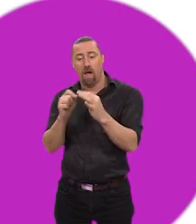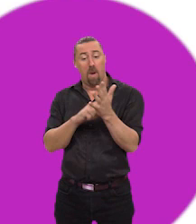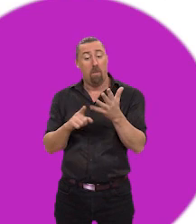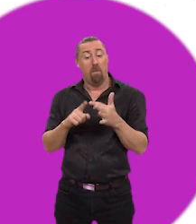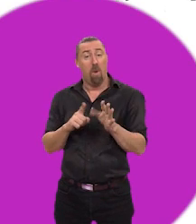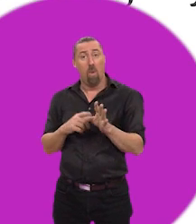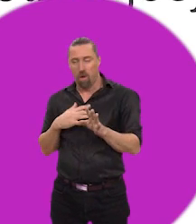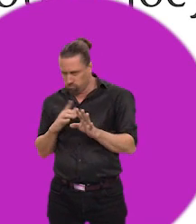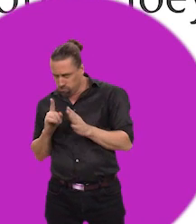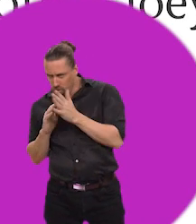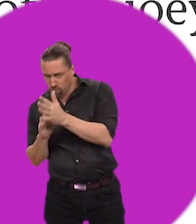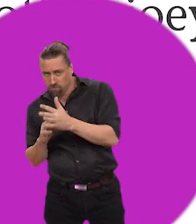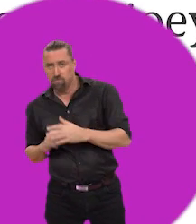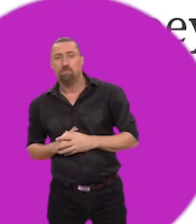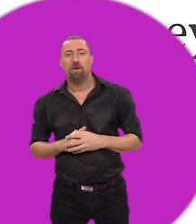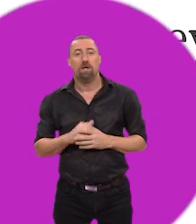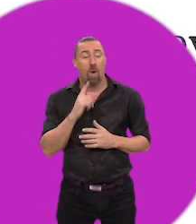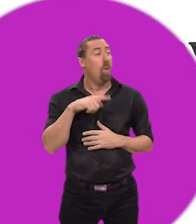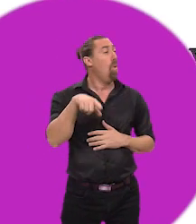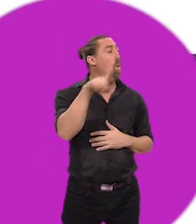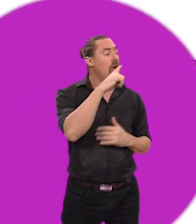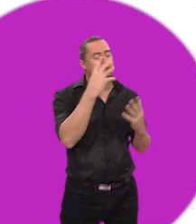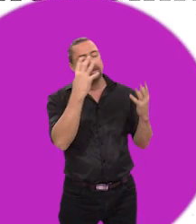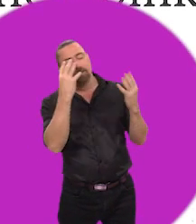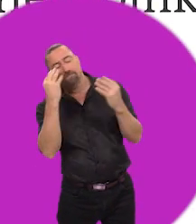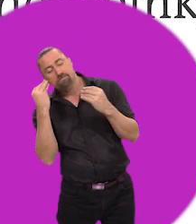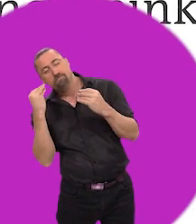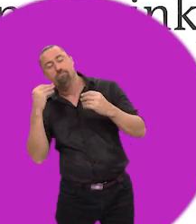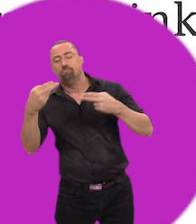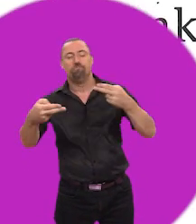"While the world outside slept, Teresa crept out of bed,